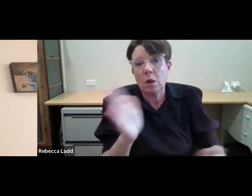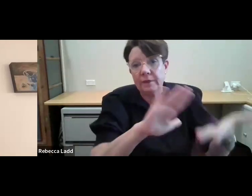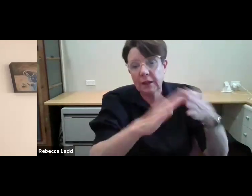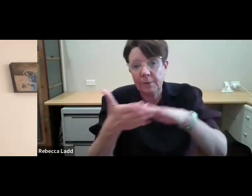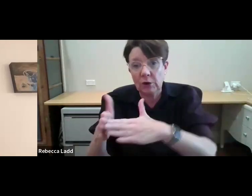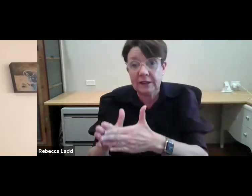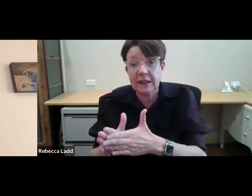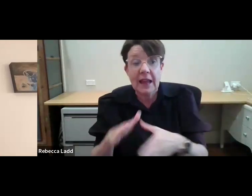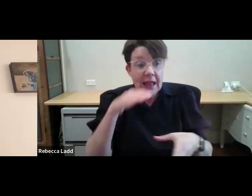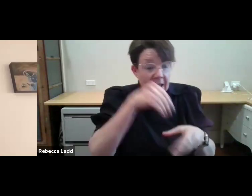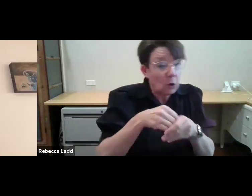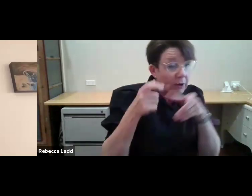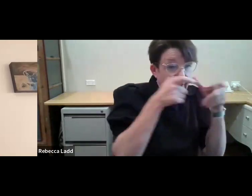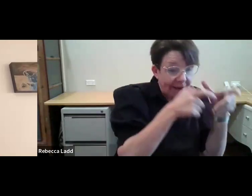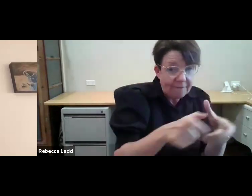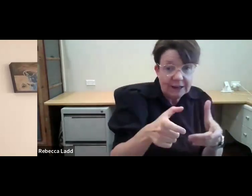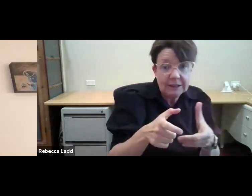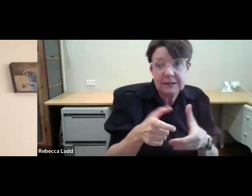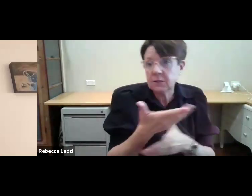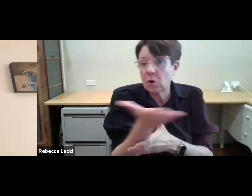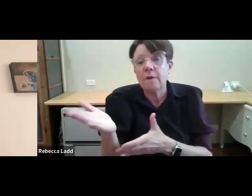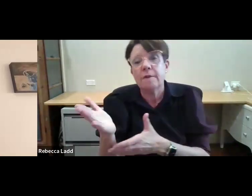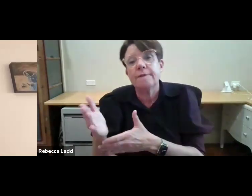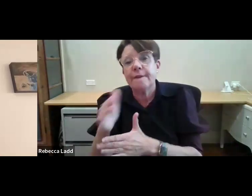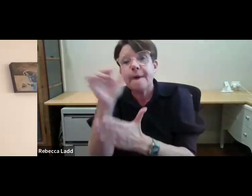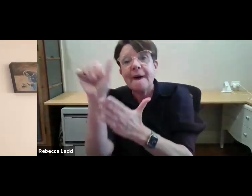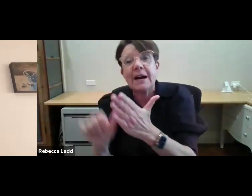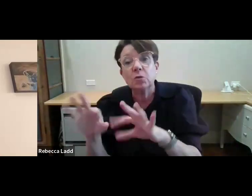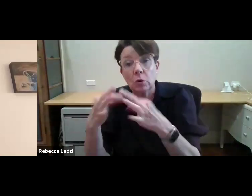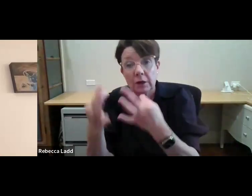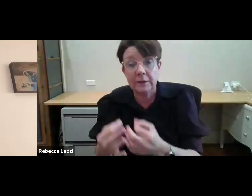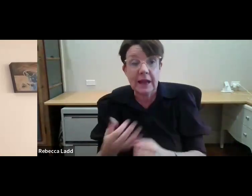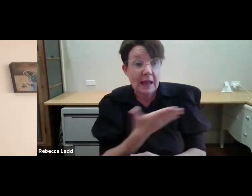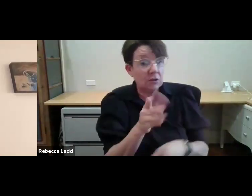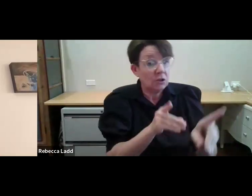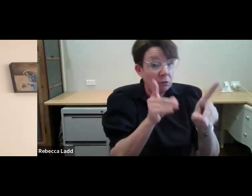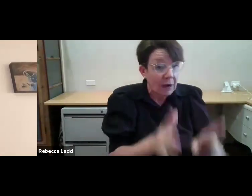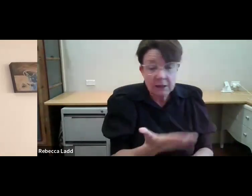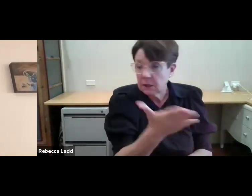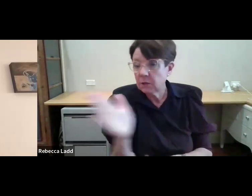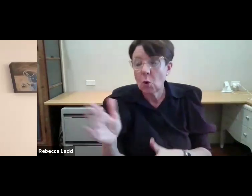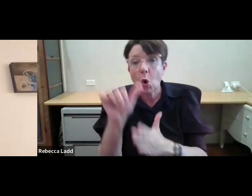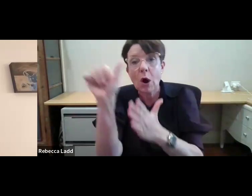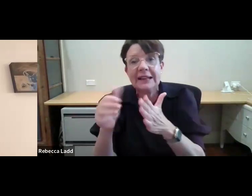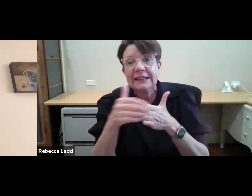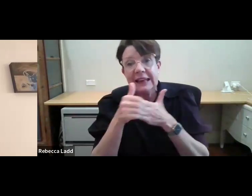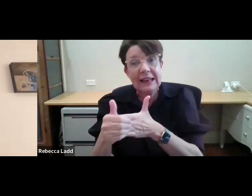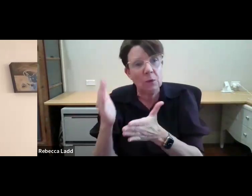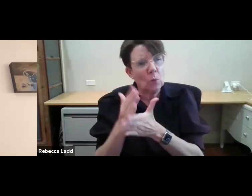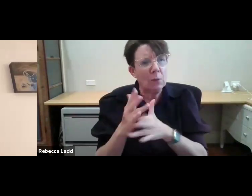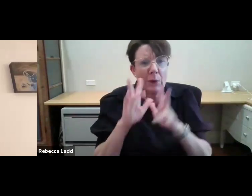and the impact that the organisations have on the environment so here are five things I think we can do.